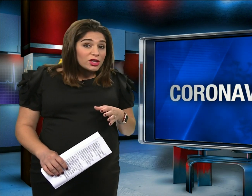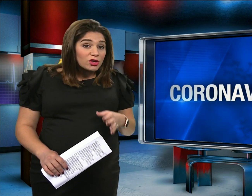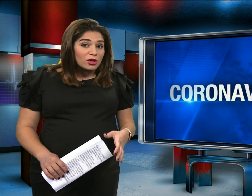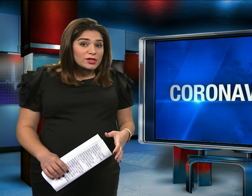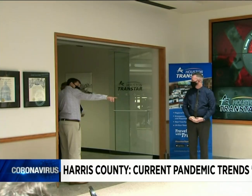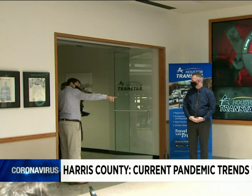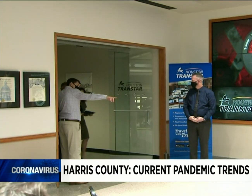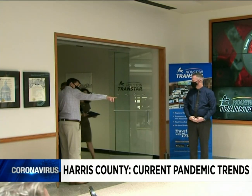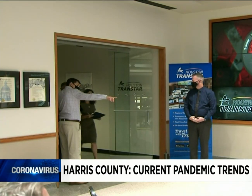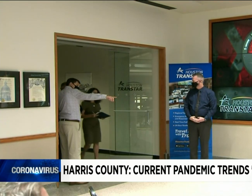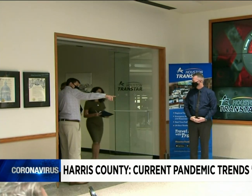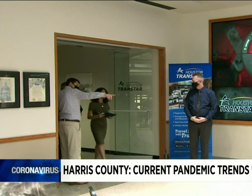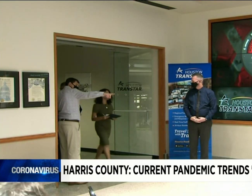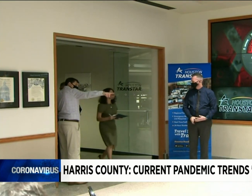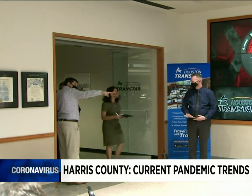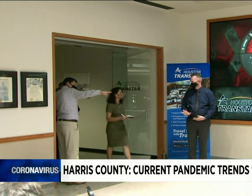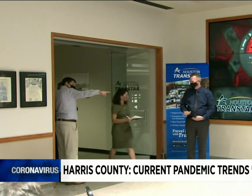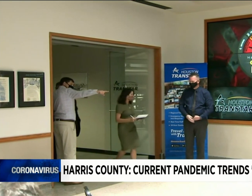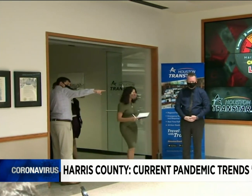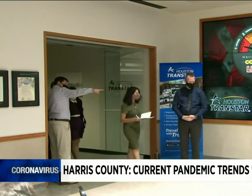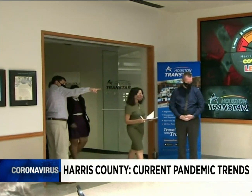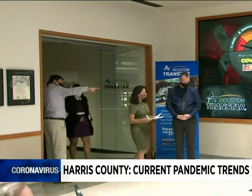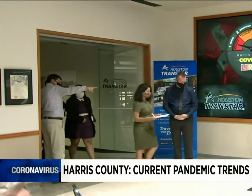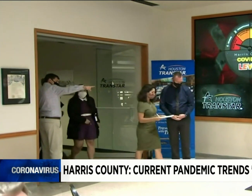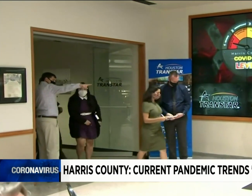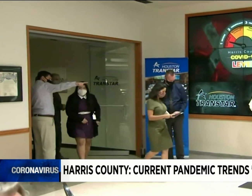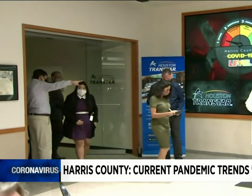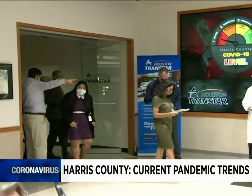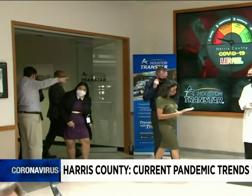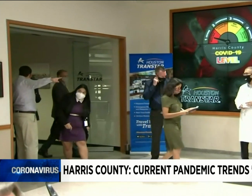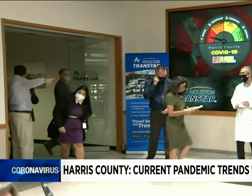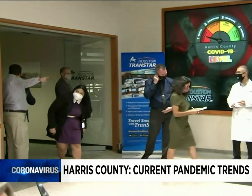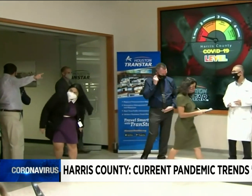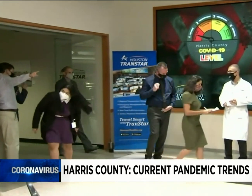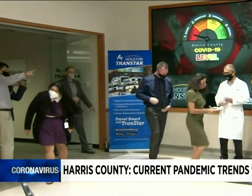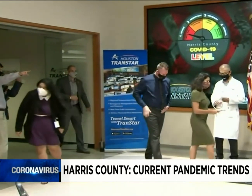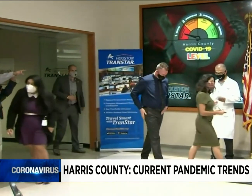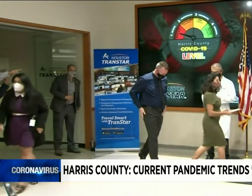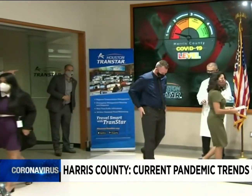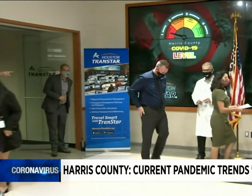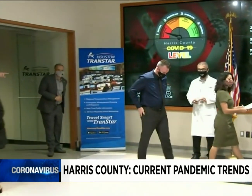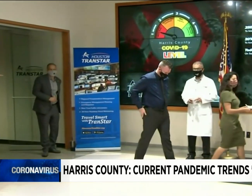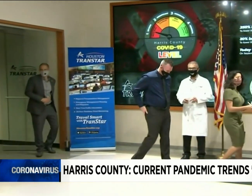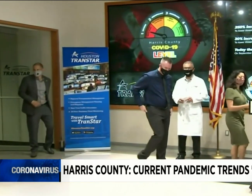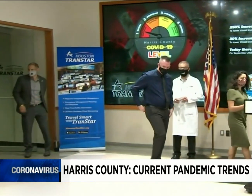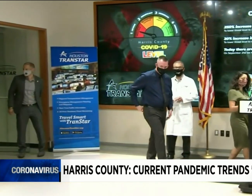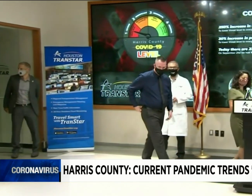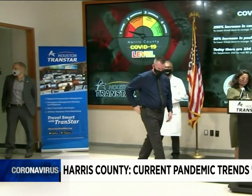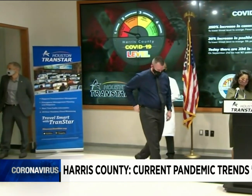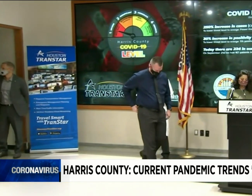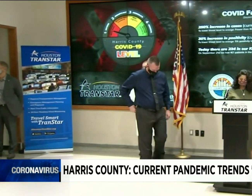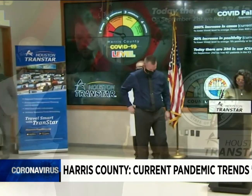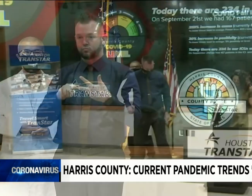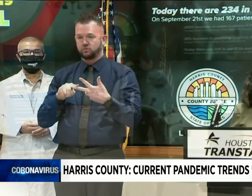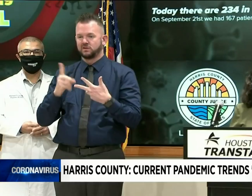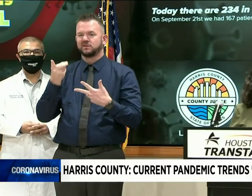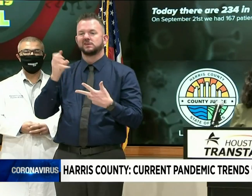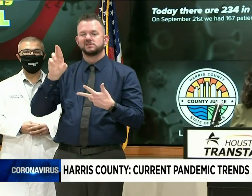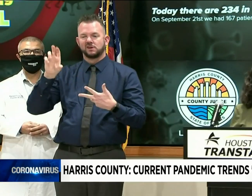know it is a sad time of year to stay away from your family, but the way trends are going but the way trends are going she says it’s just not safe or